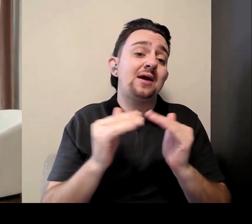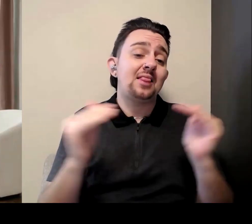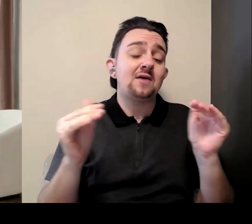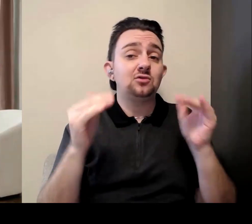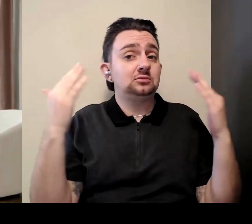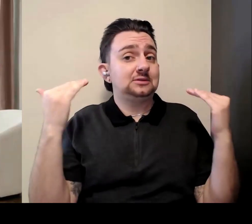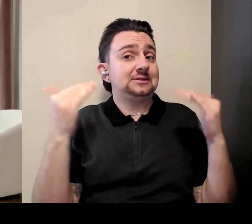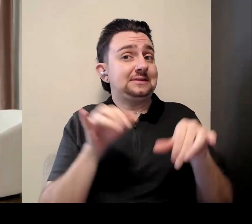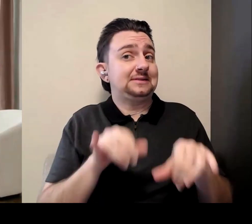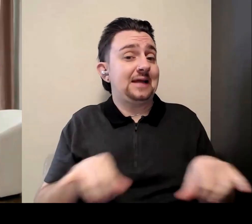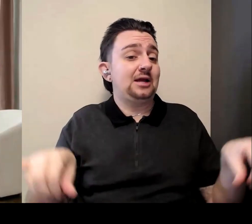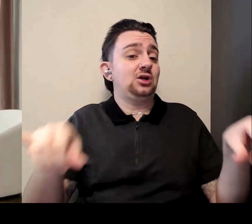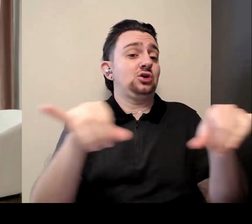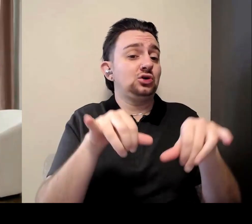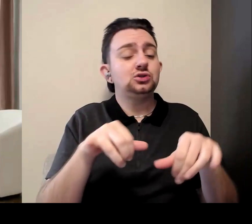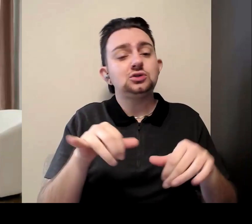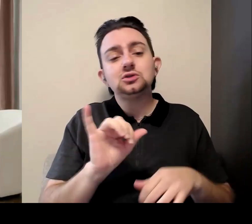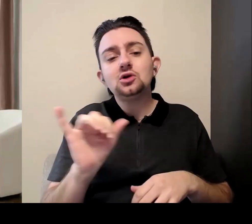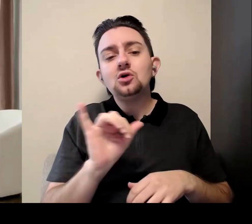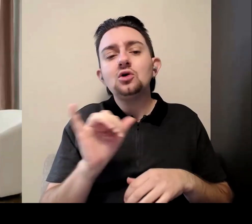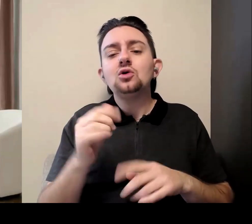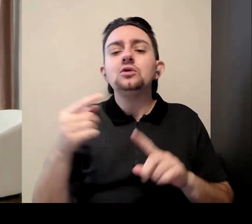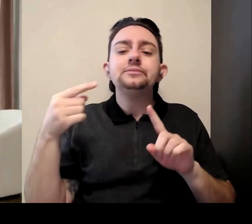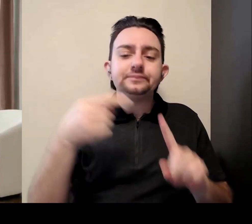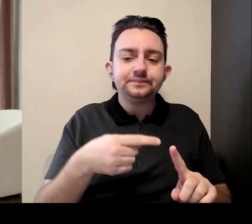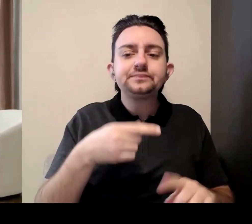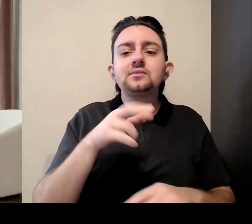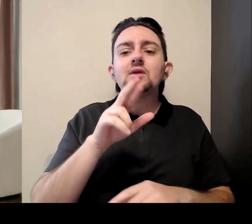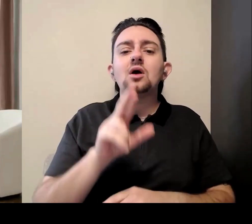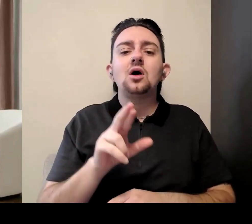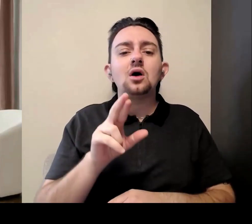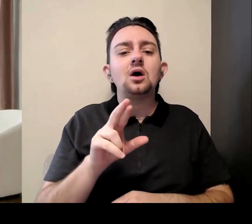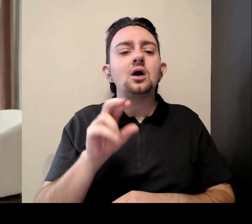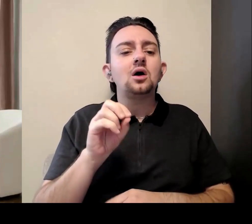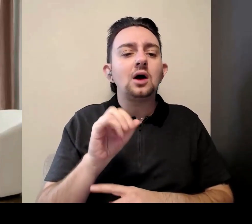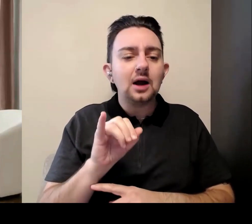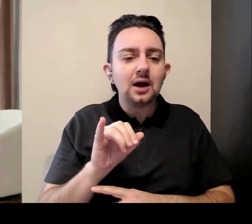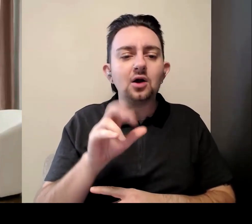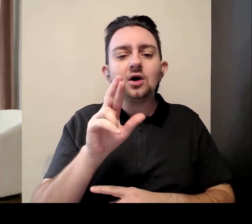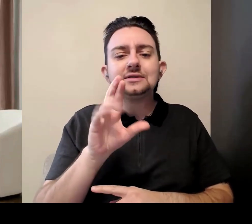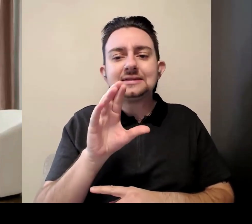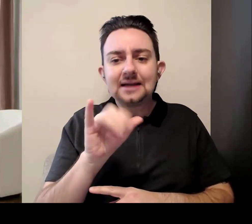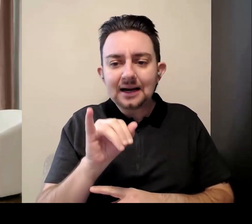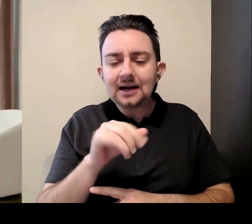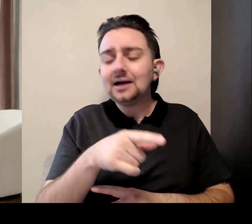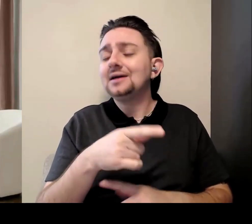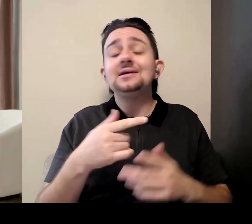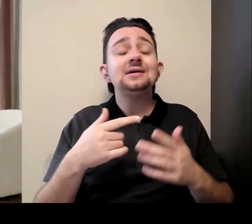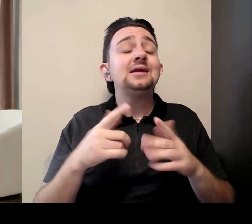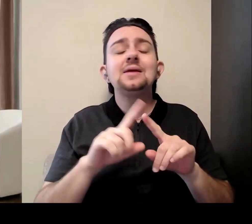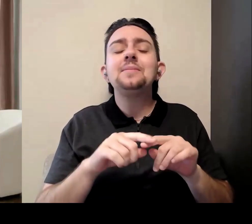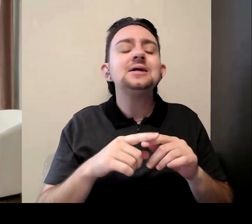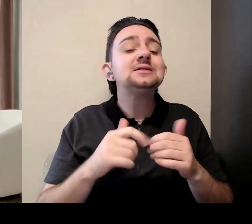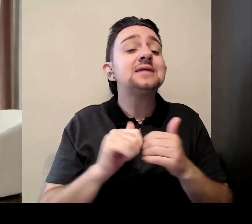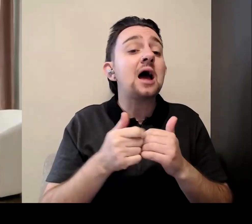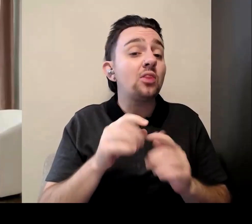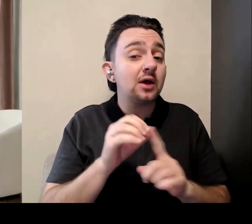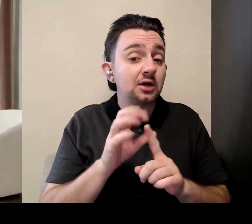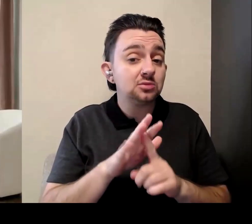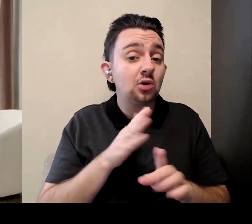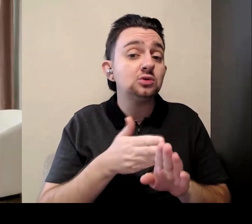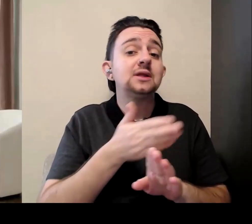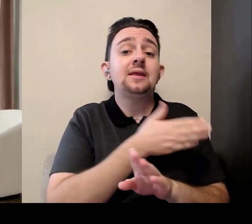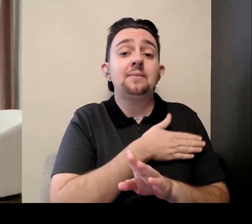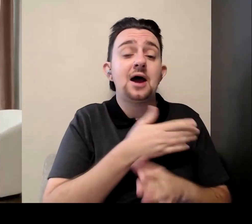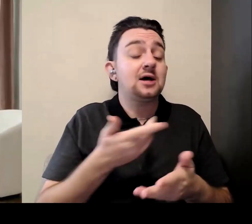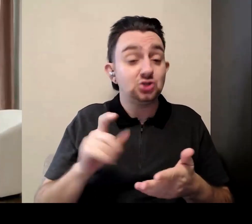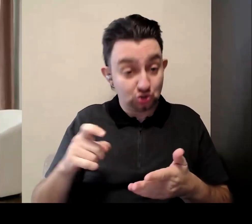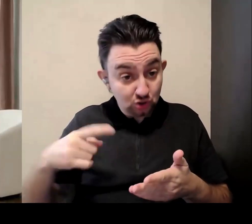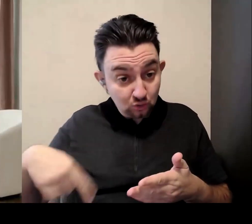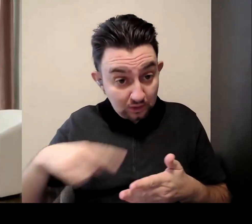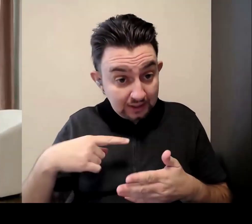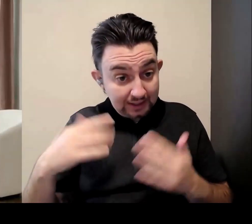Relative to, going back to the RCI, to that instruction they've been exposed to, like based on what they've already been exposed to, should we expect more progress than we're seeing?